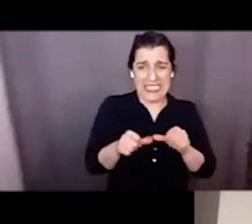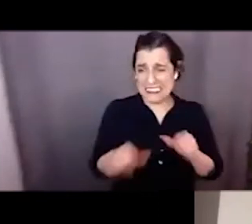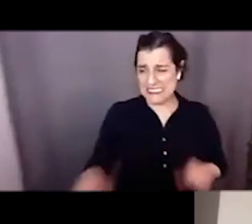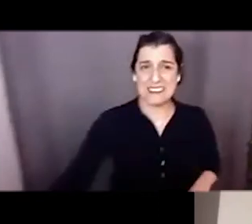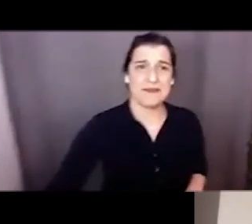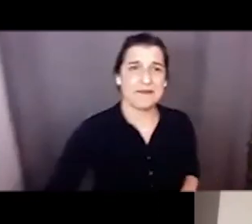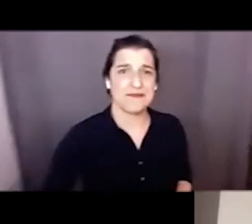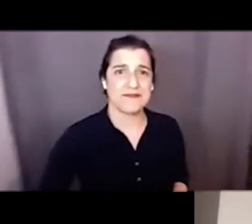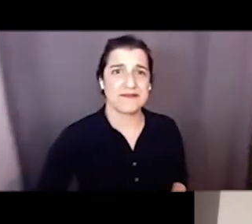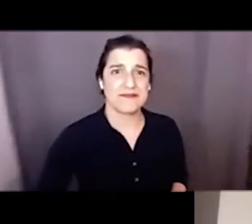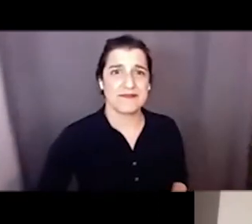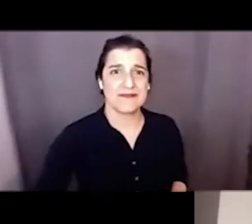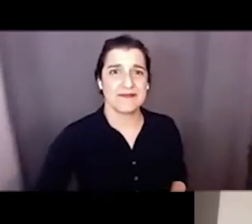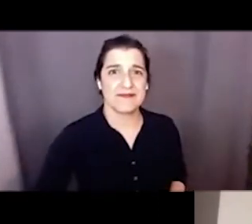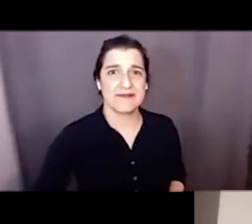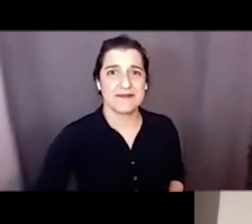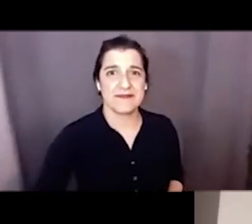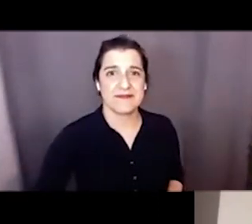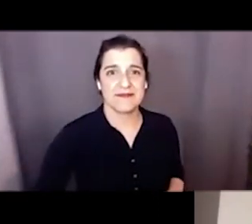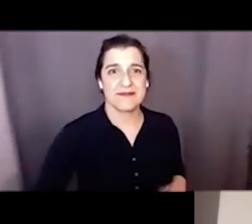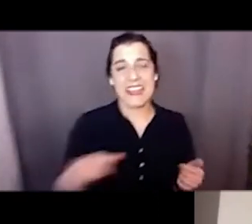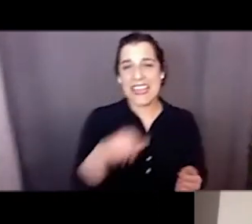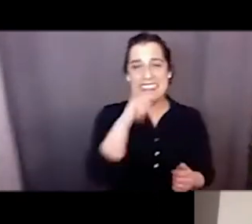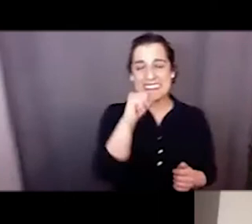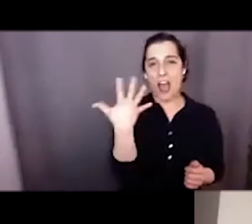you know, it's not the five star hotel, but, um,